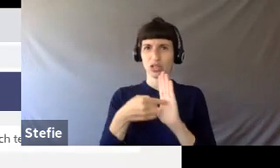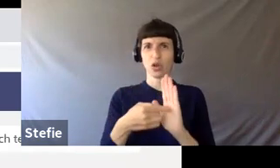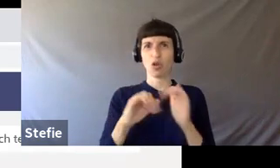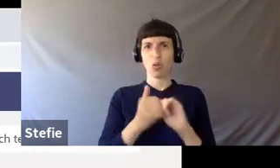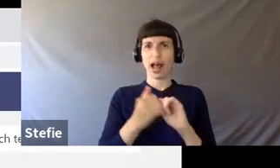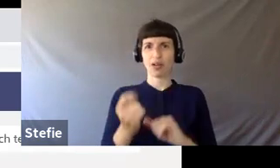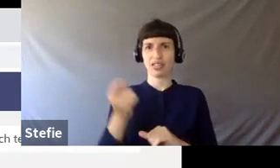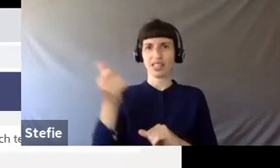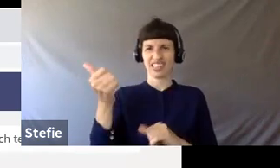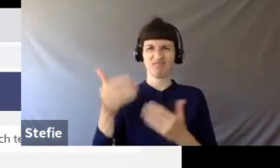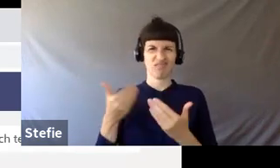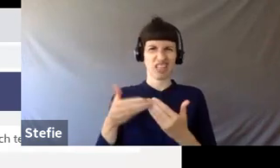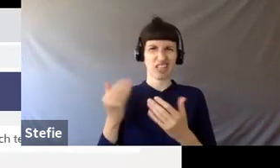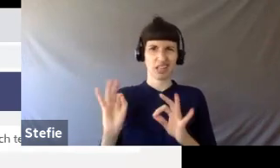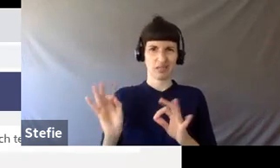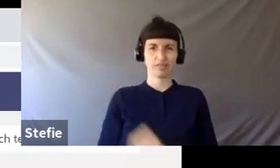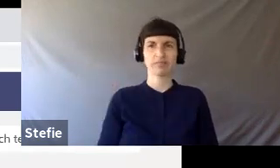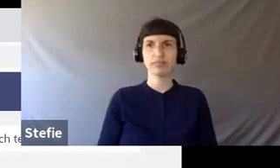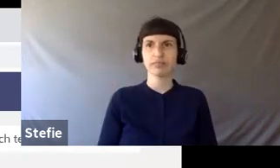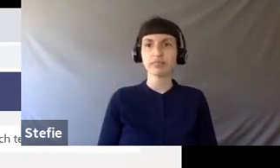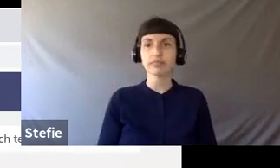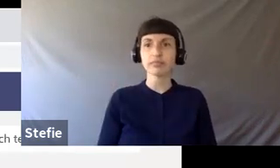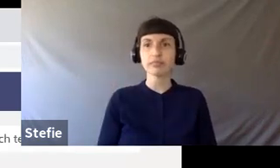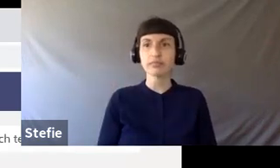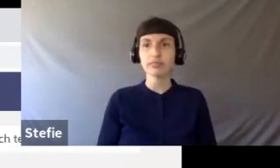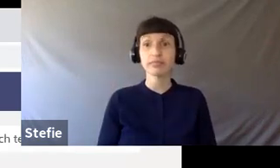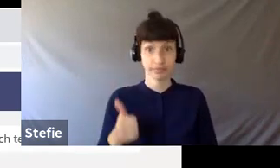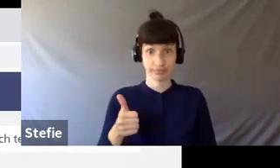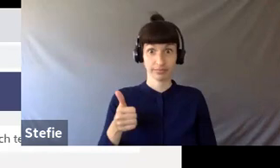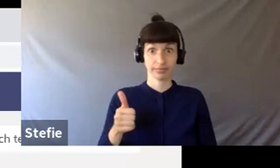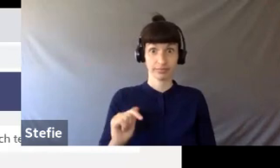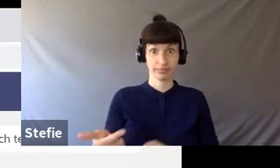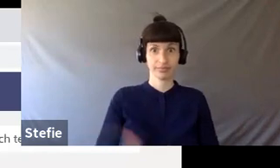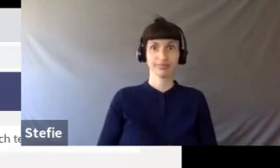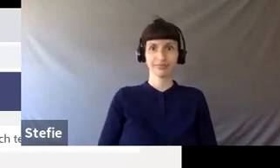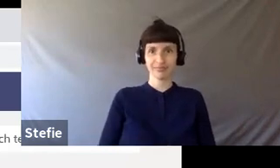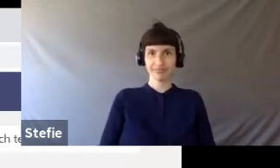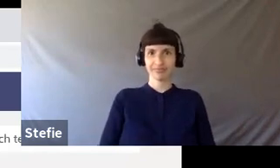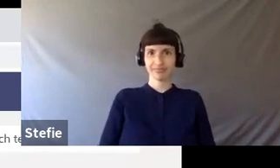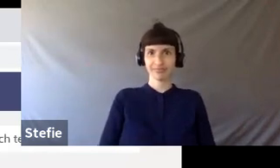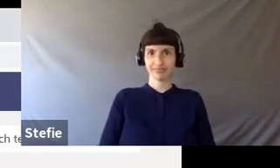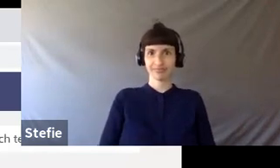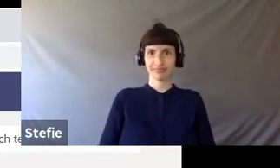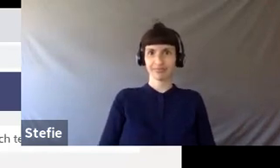I can demonstrate that an we'll go over that again during day three. I've deleted a few teams today; I can make a fake one and show how easy it is to delete. Other questions?